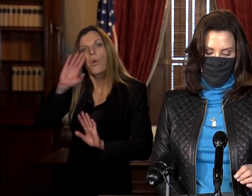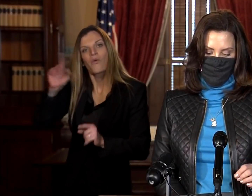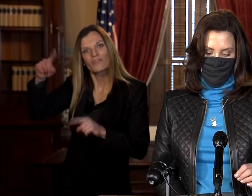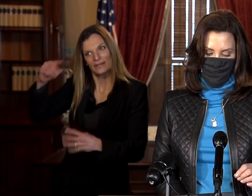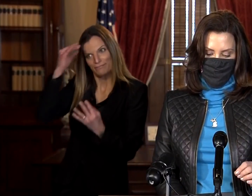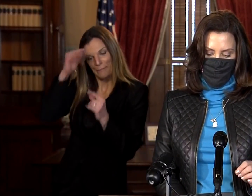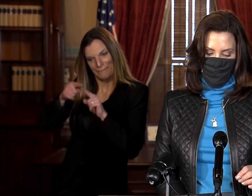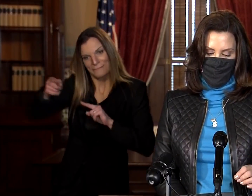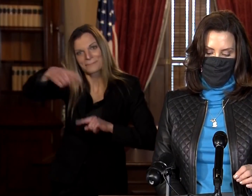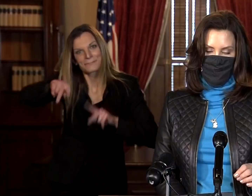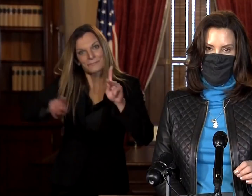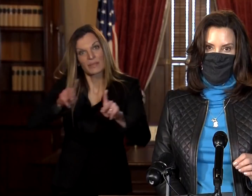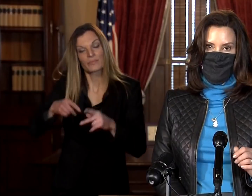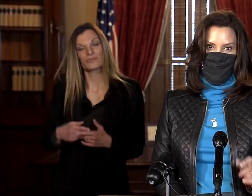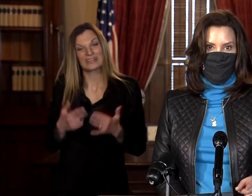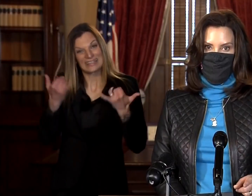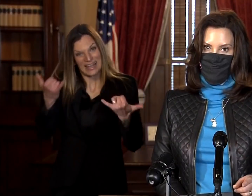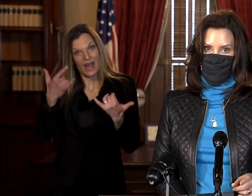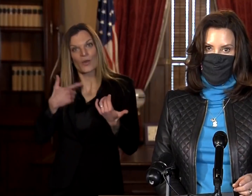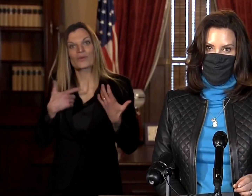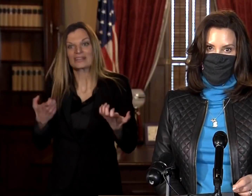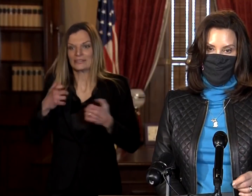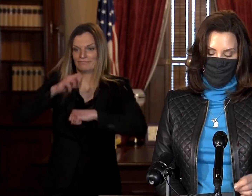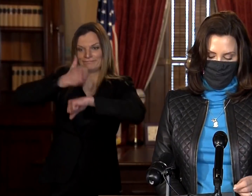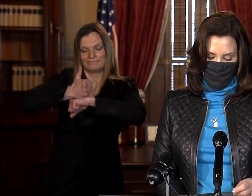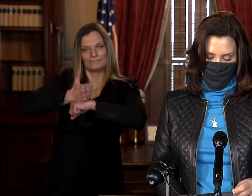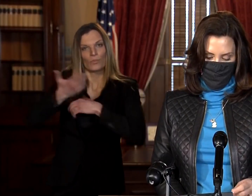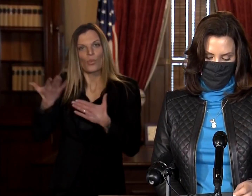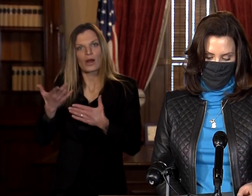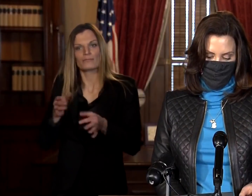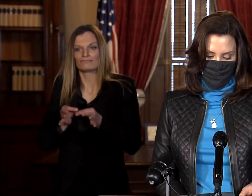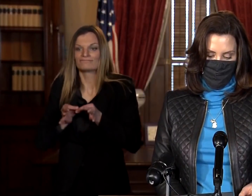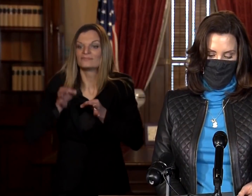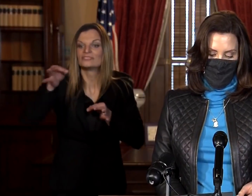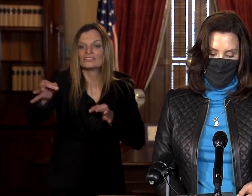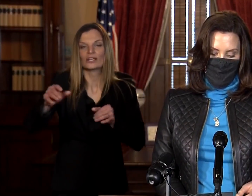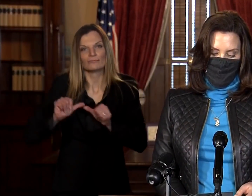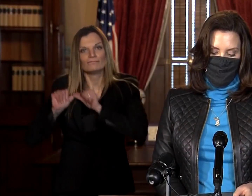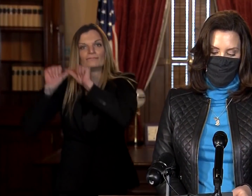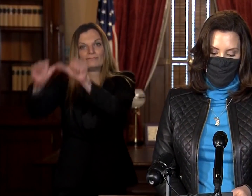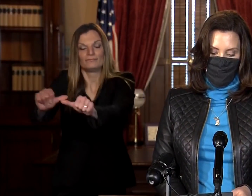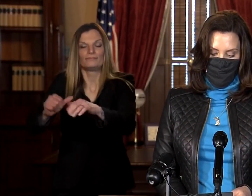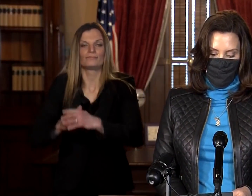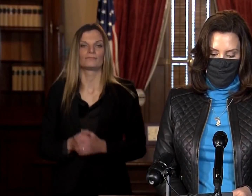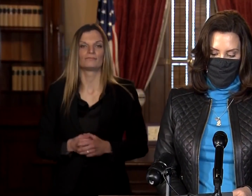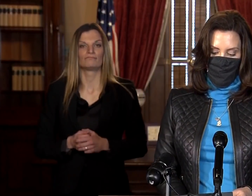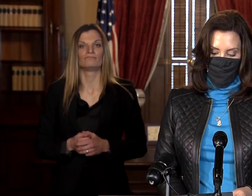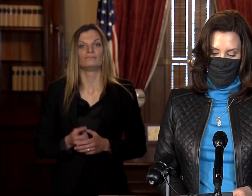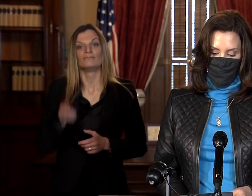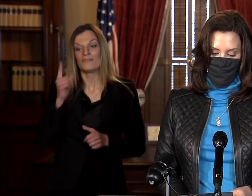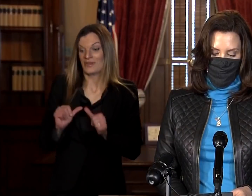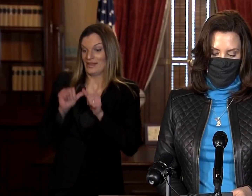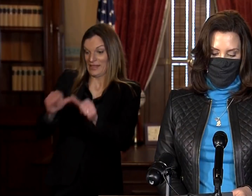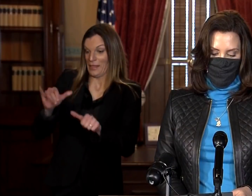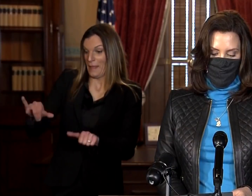January 13. We’ve got to work together to We’ve got to work together to pass a bipartisan permanent pass a bipartisan permanent extension to protect countless extension to protect countless Michiganders and their Michiganders and their livelihoods.